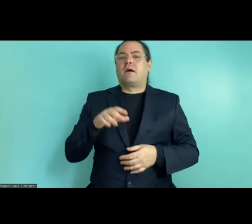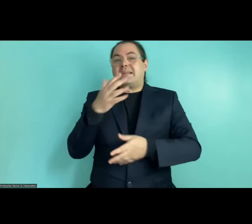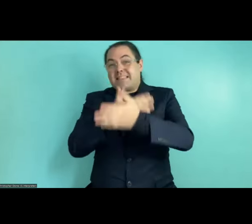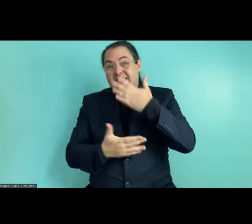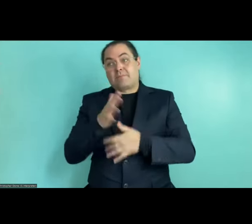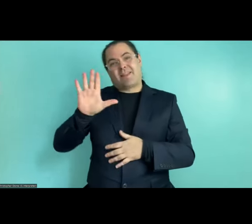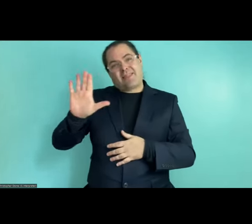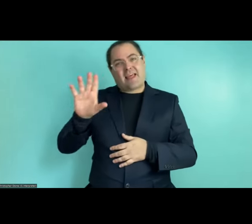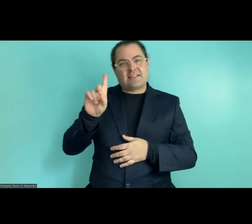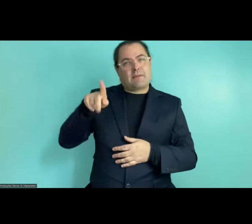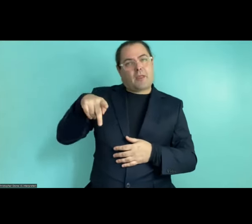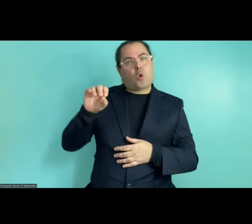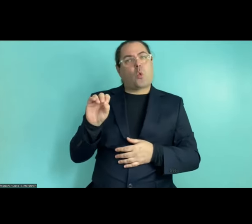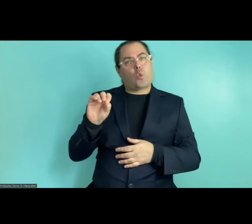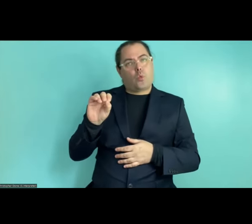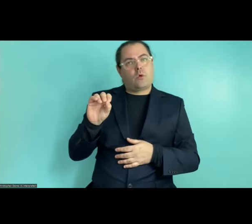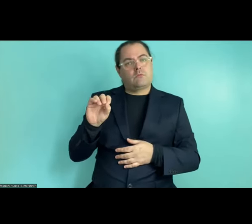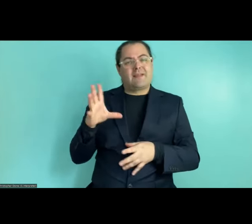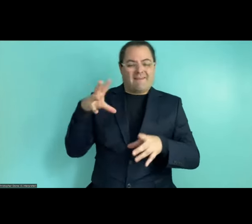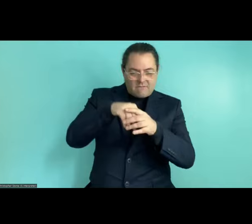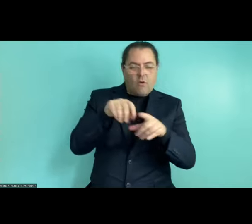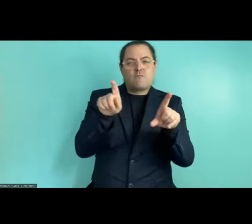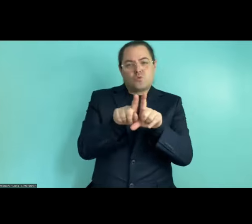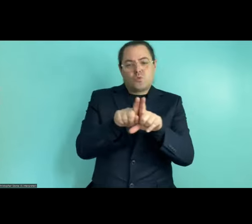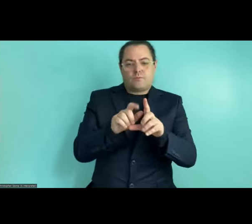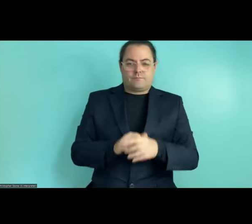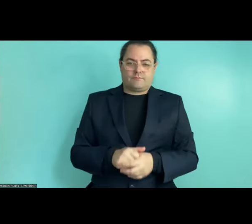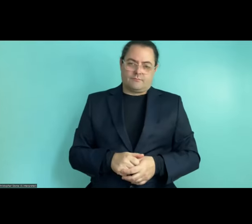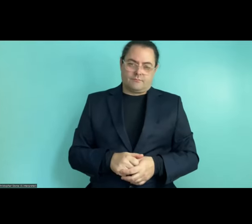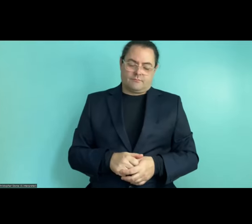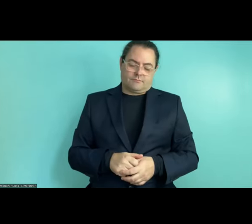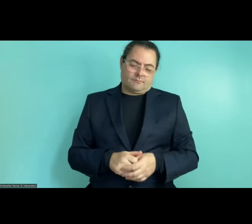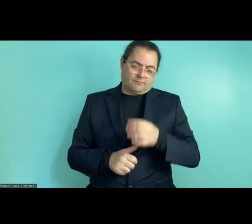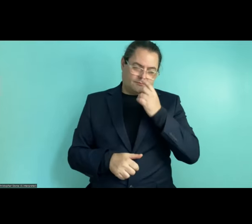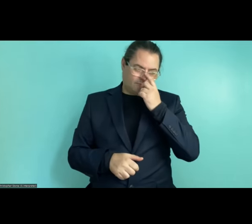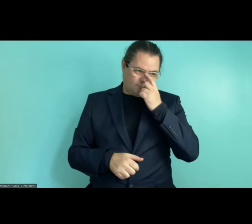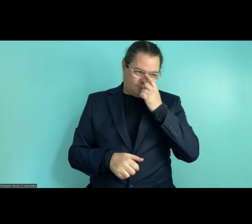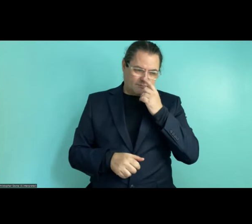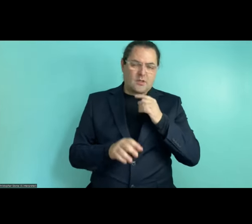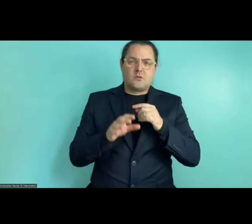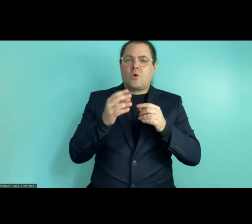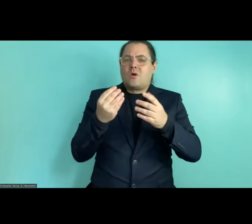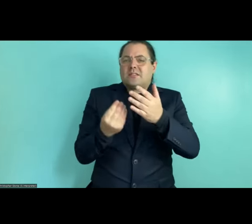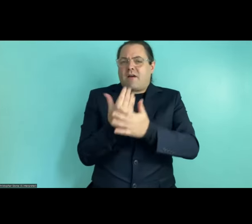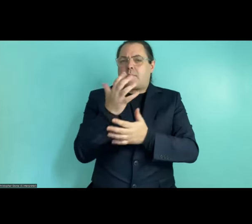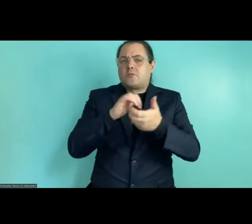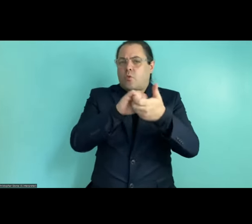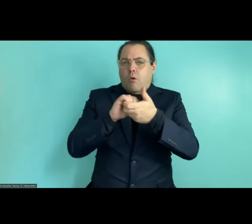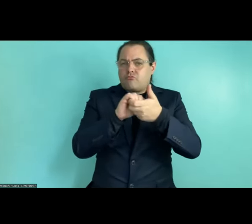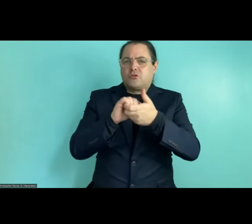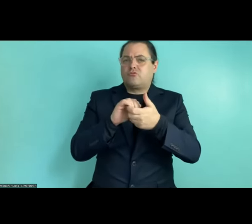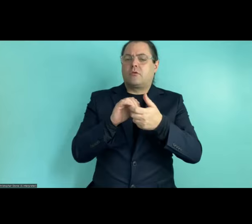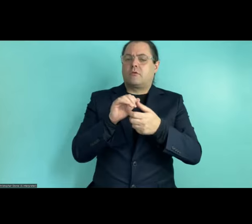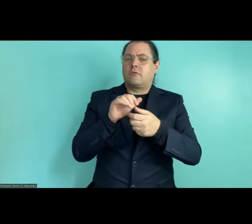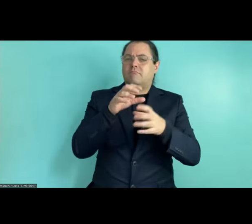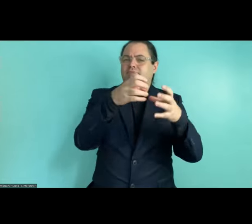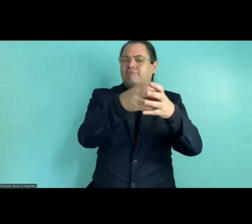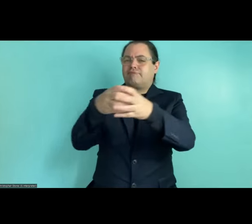15:46:23 is also developing competition partners for example nine in the Kenyan example, these